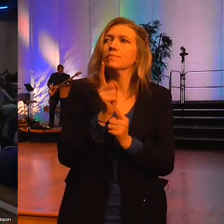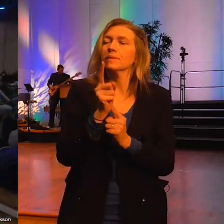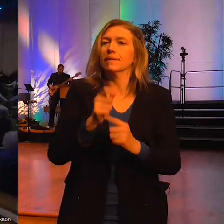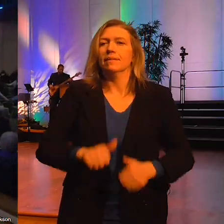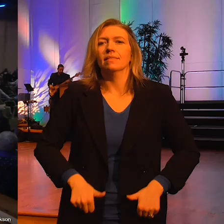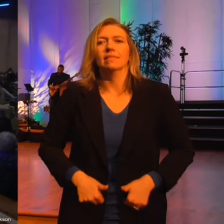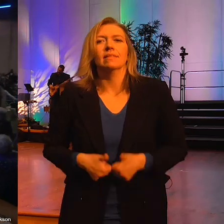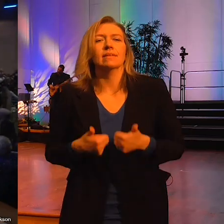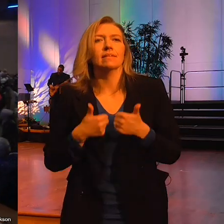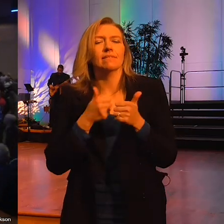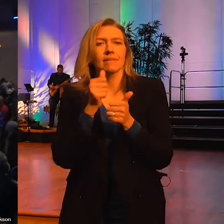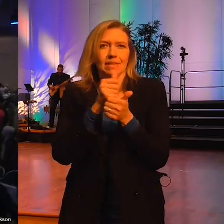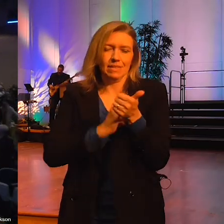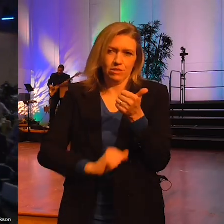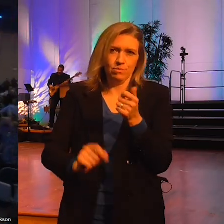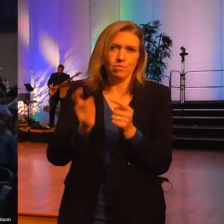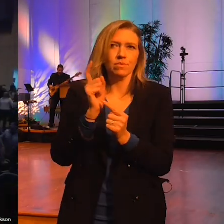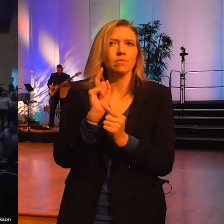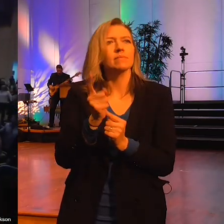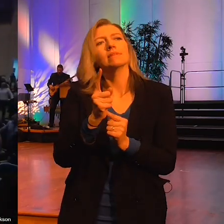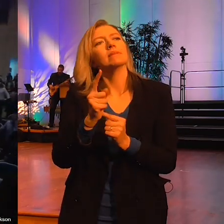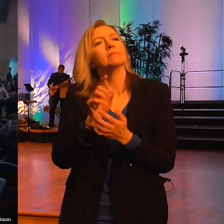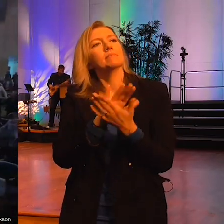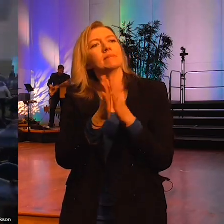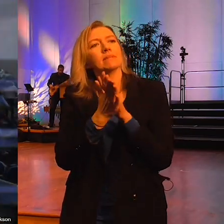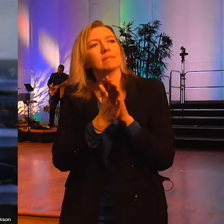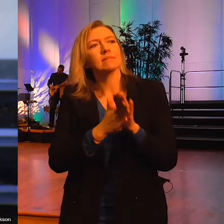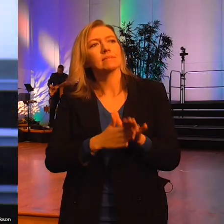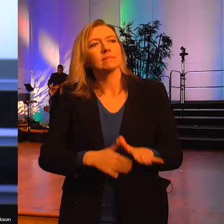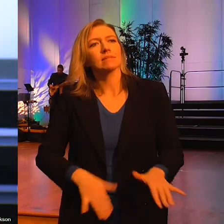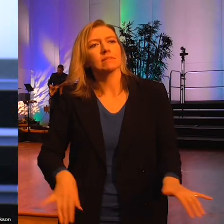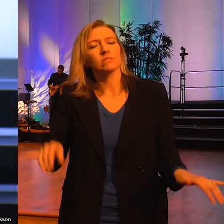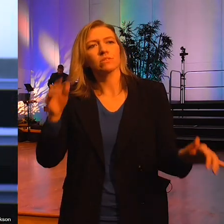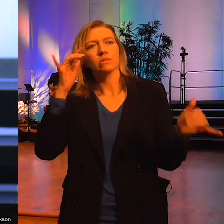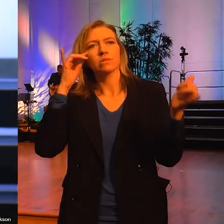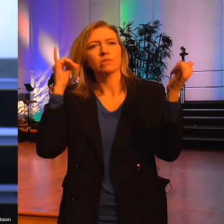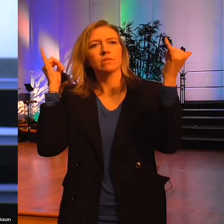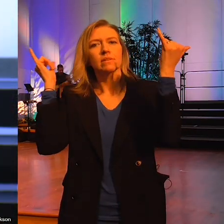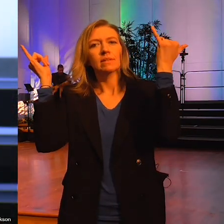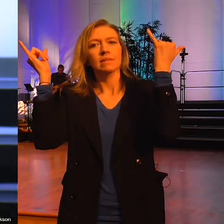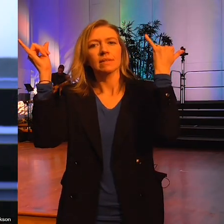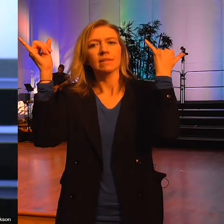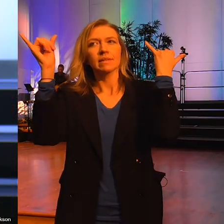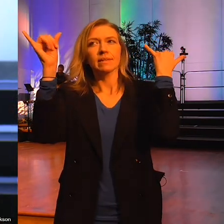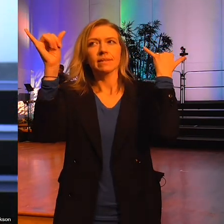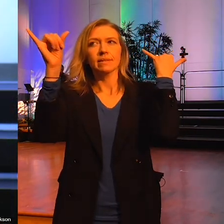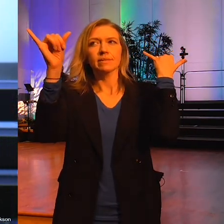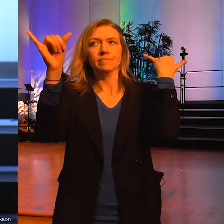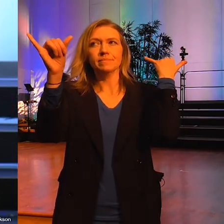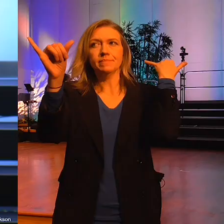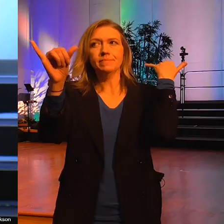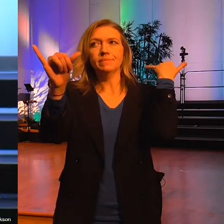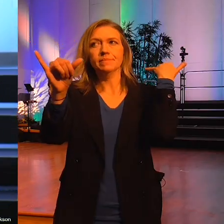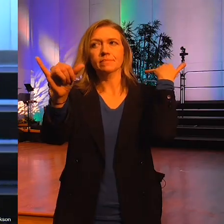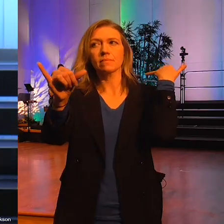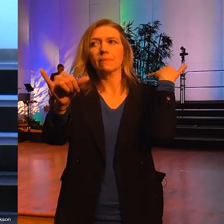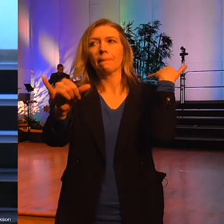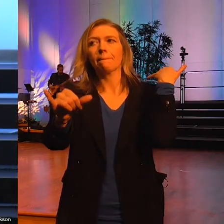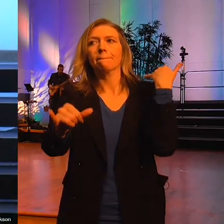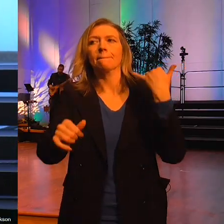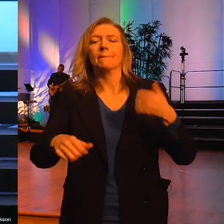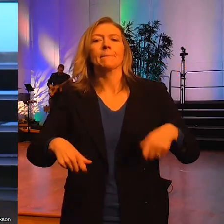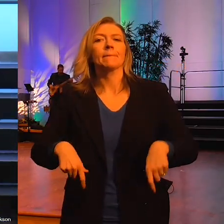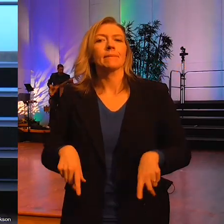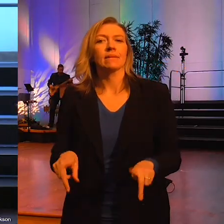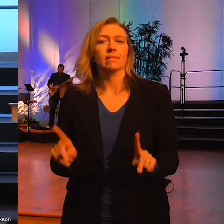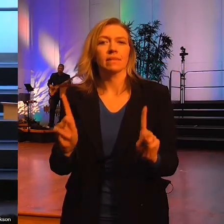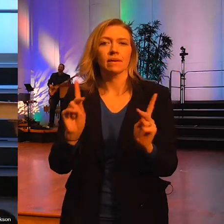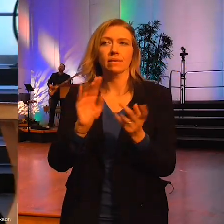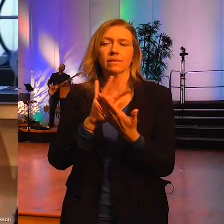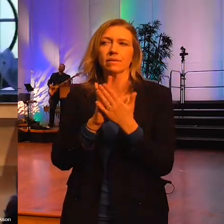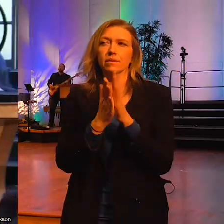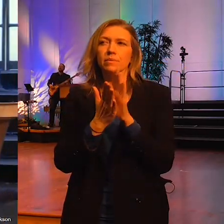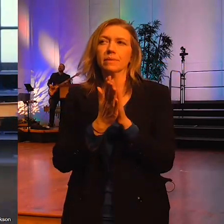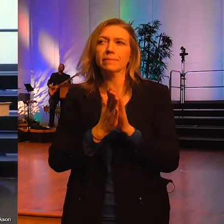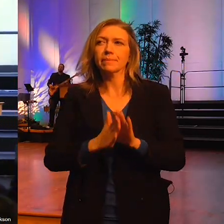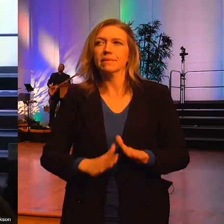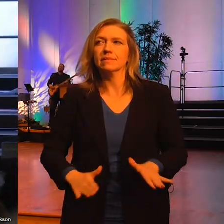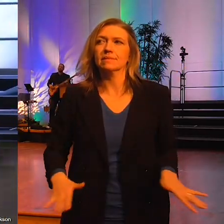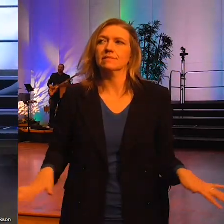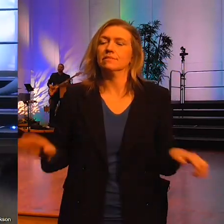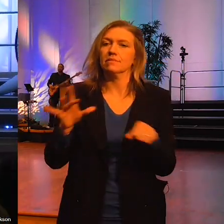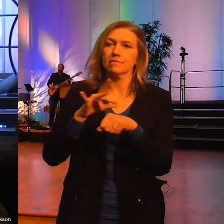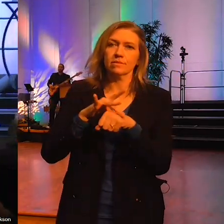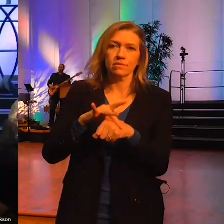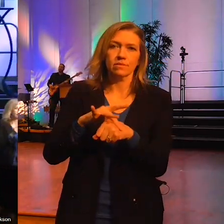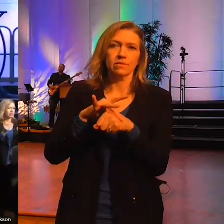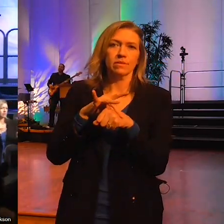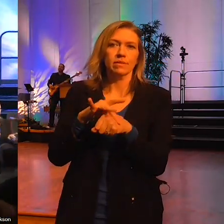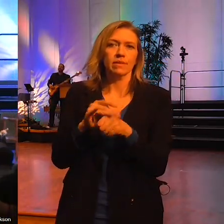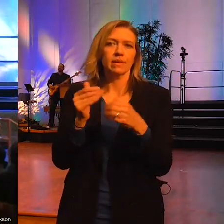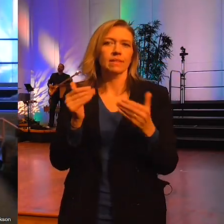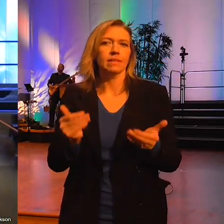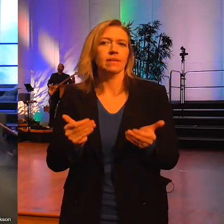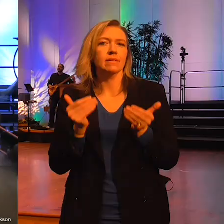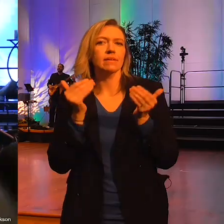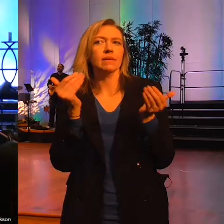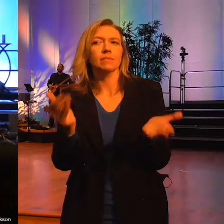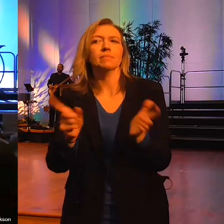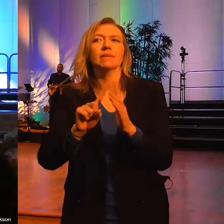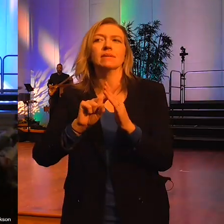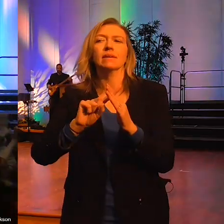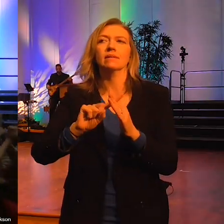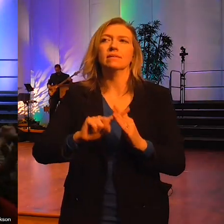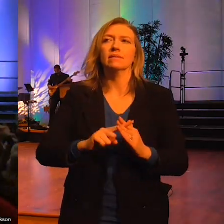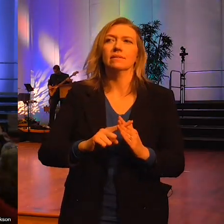and live each moment in peace eternally Let There Be Peace On Earth and let it begin